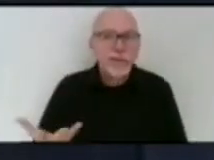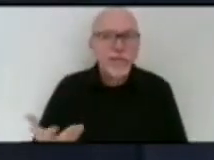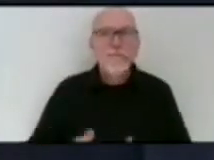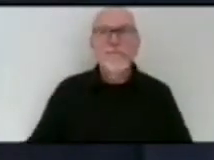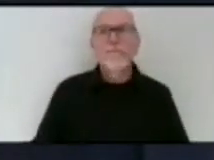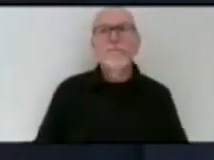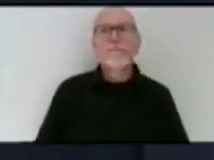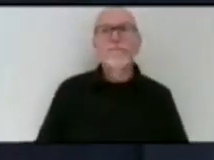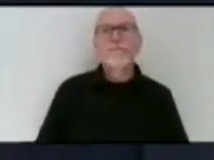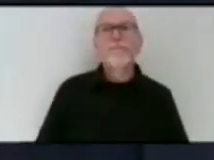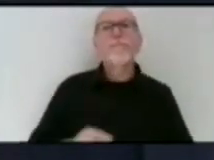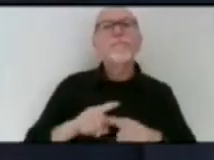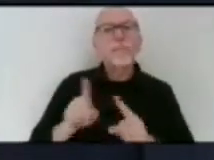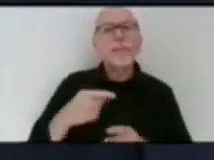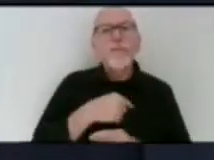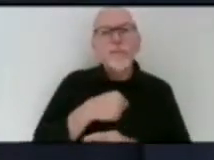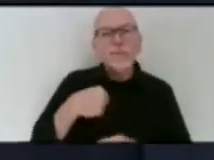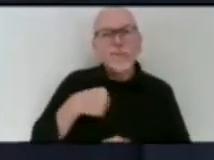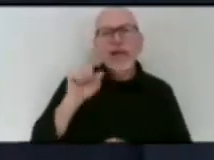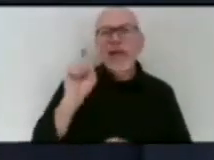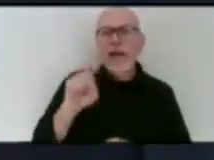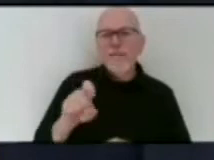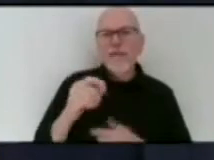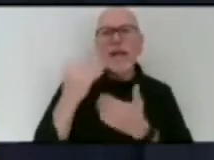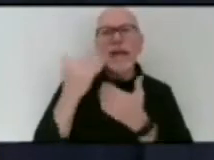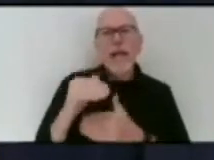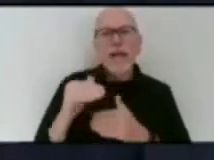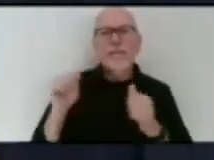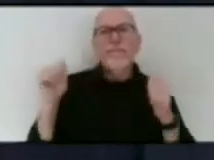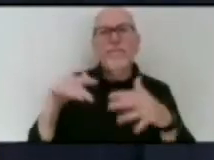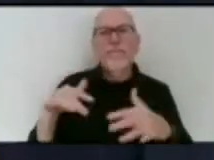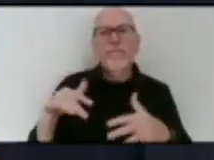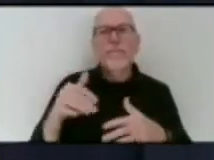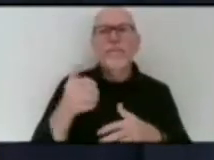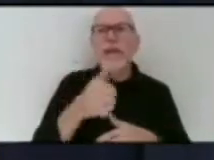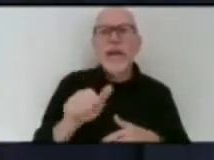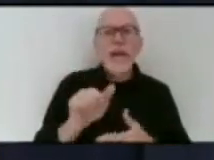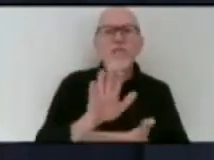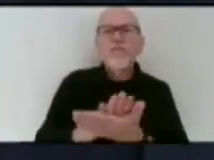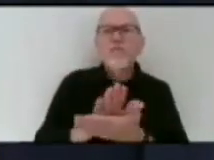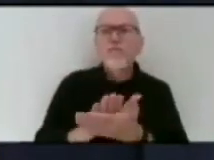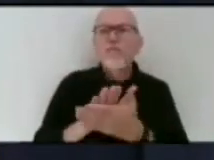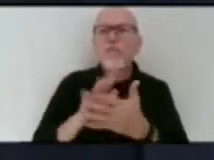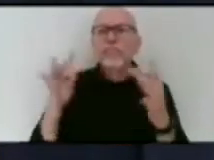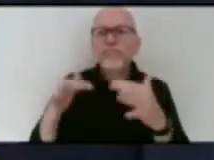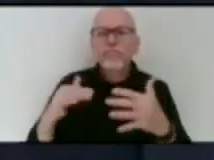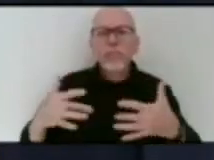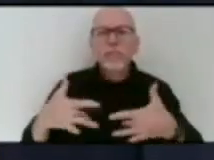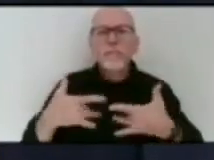But we will need to limit attendance at winter K through 12 activities and counties with orange and red metrics.